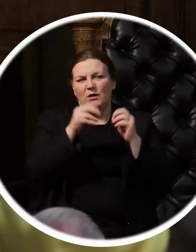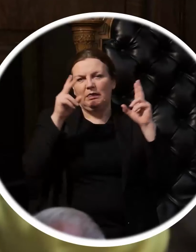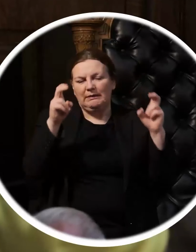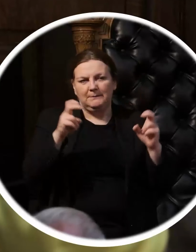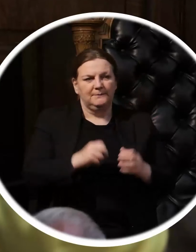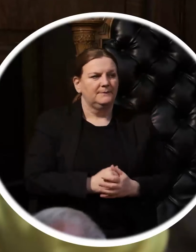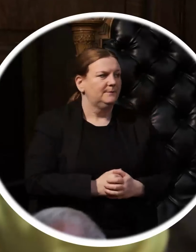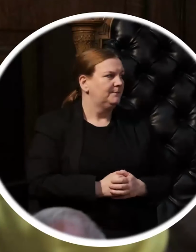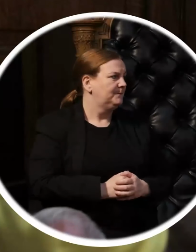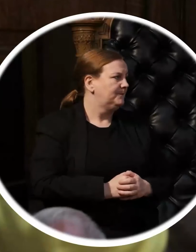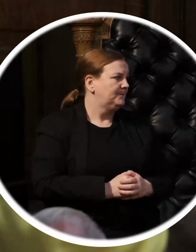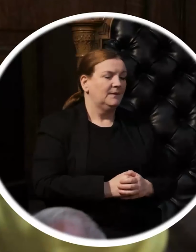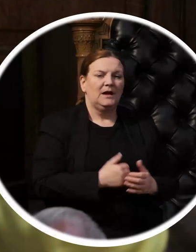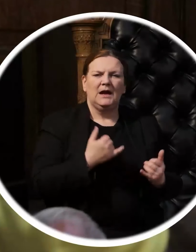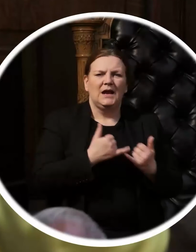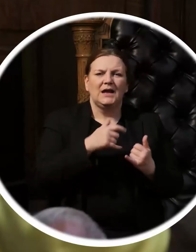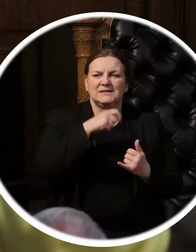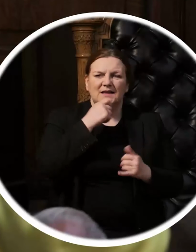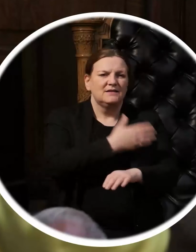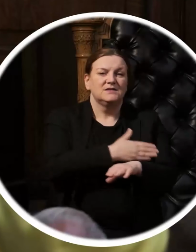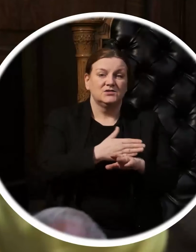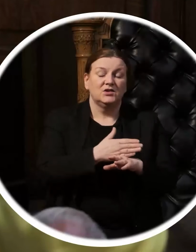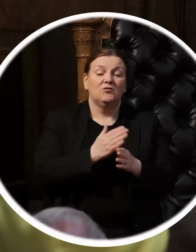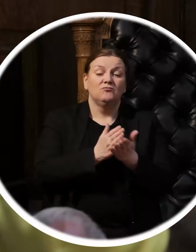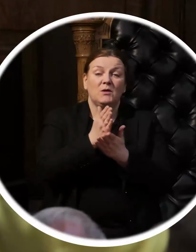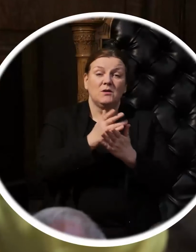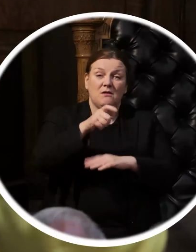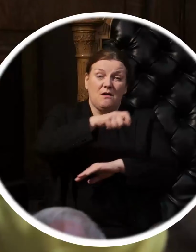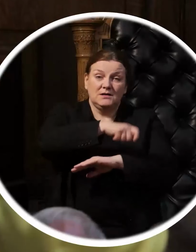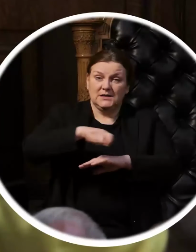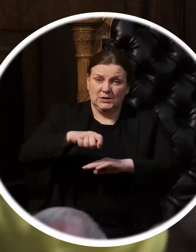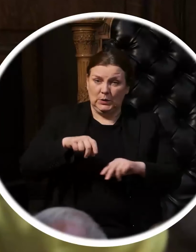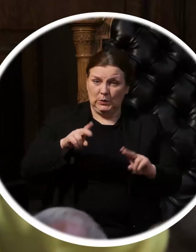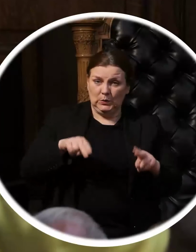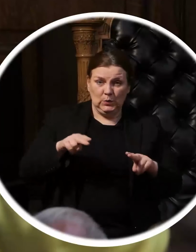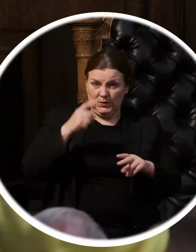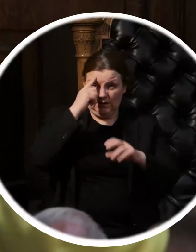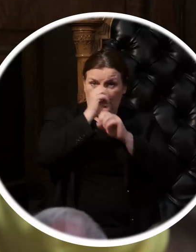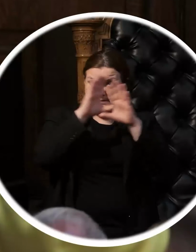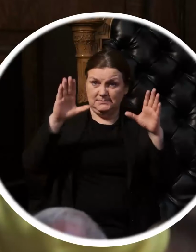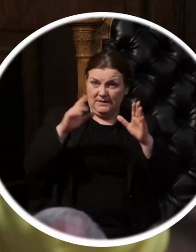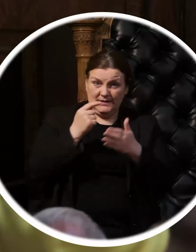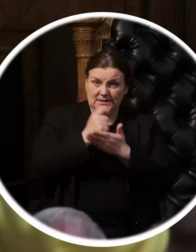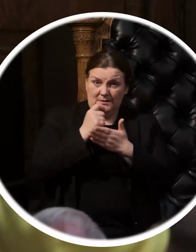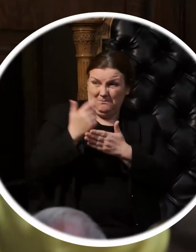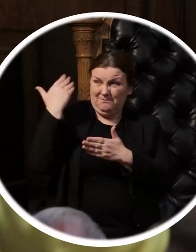as I said at the beginning, railway architecture is a completely new concept at the time that these railway stations are being built.